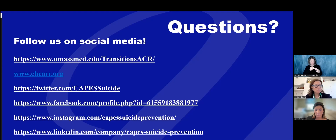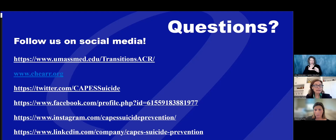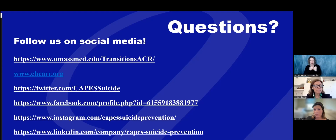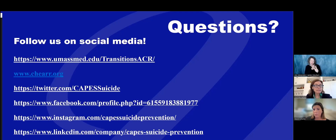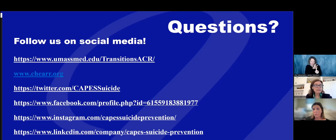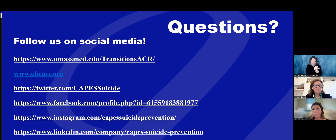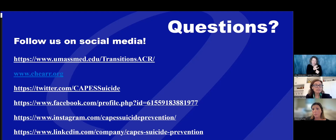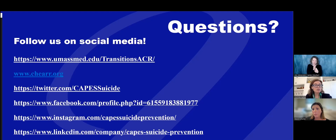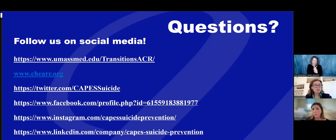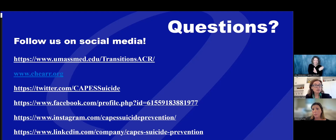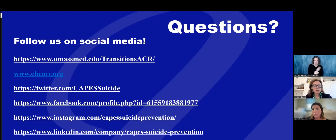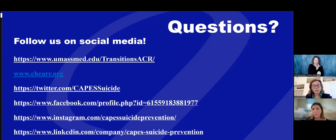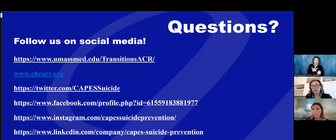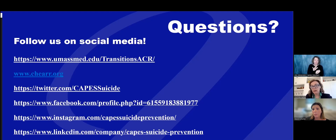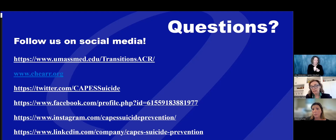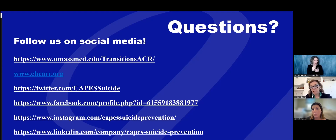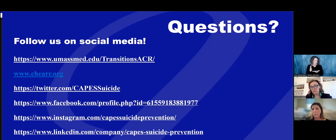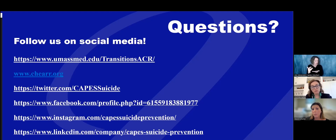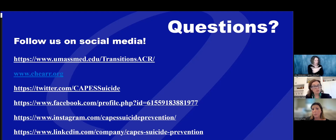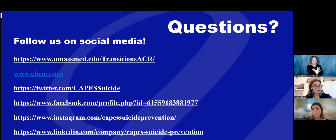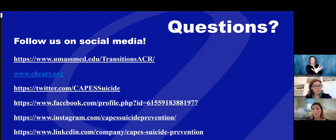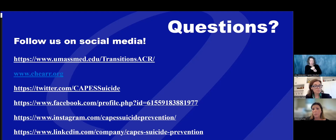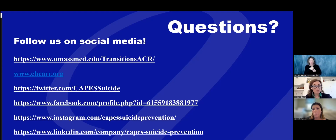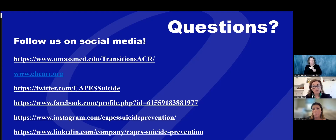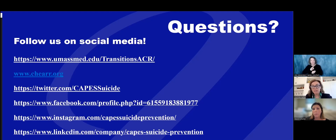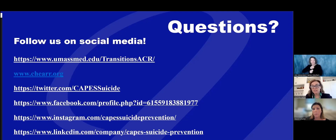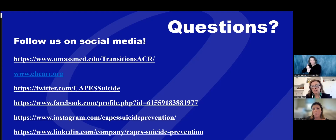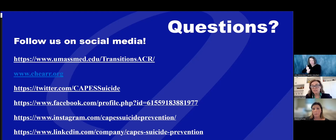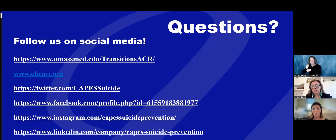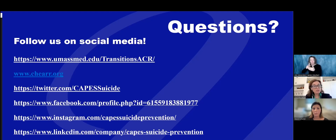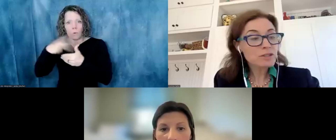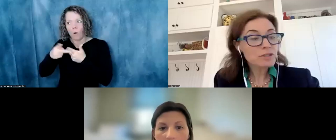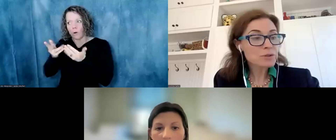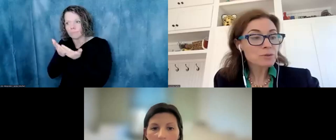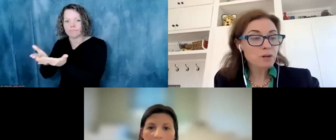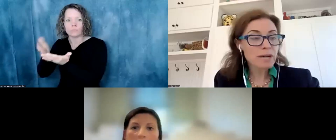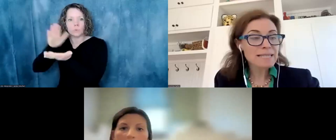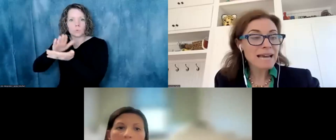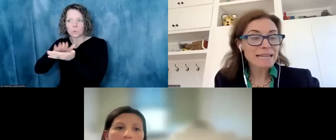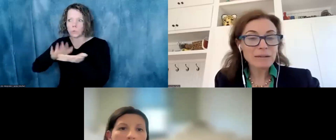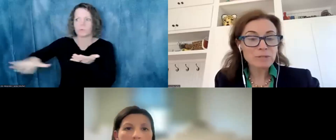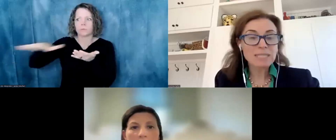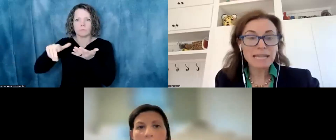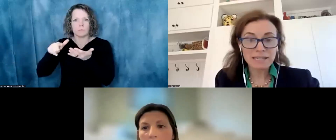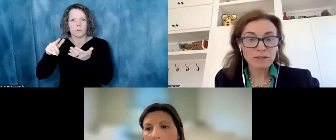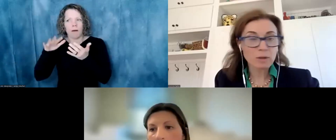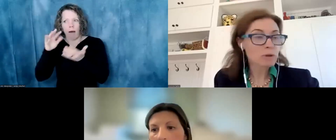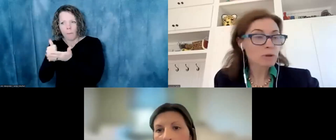detect and intervene early on substance use. Dr. Schuster's work has had an outstanding local